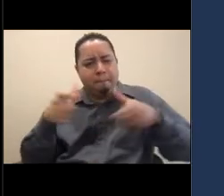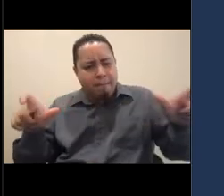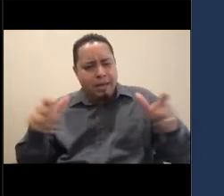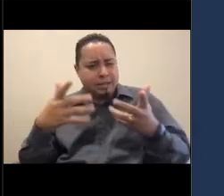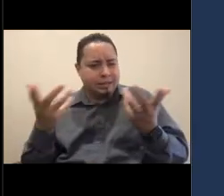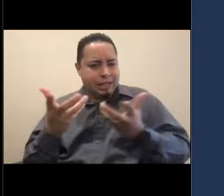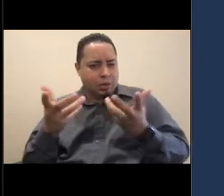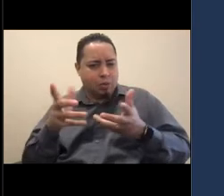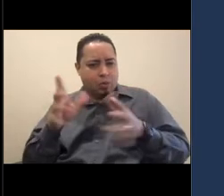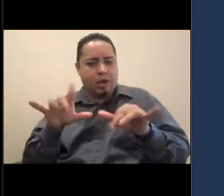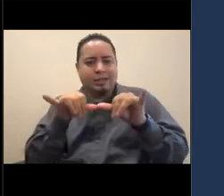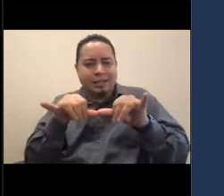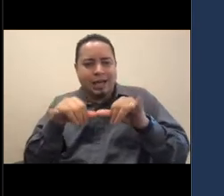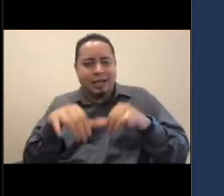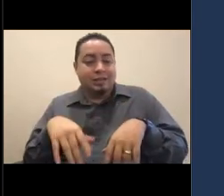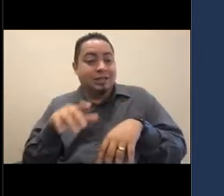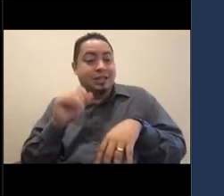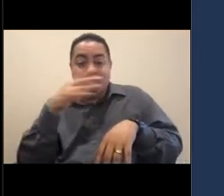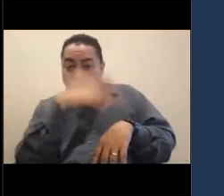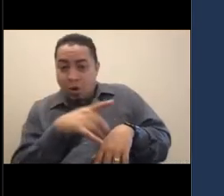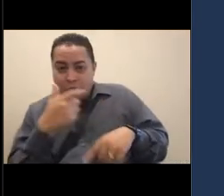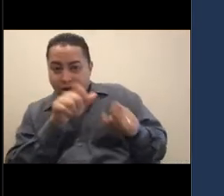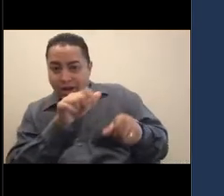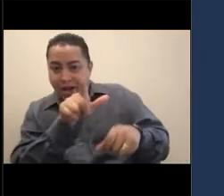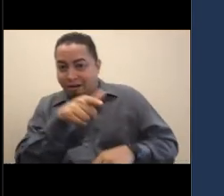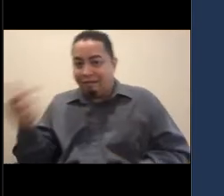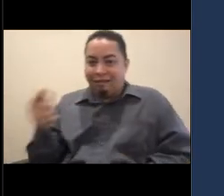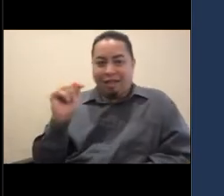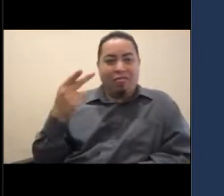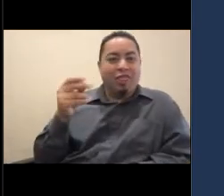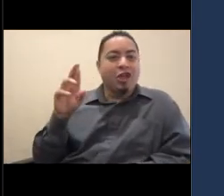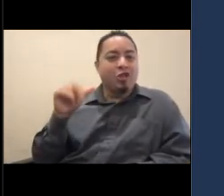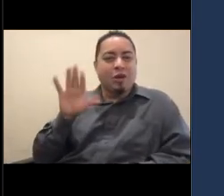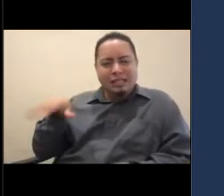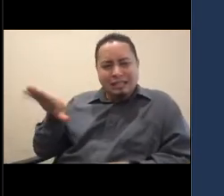And if you don't know, you can always turn it back on Theodore and tell him to research it. I like to do that sometimes.